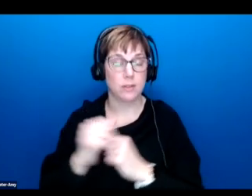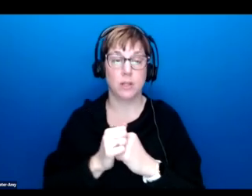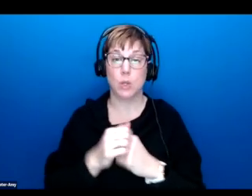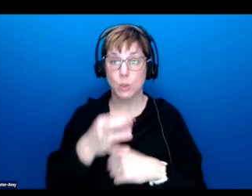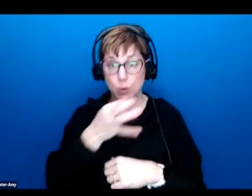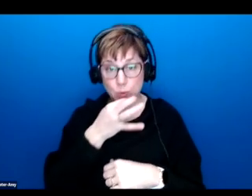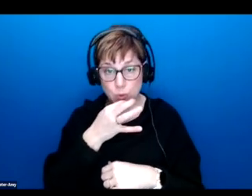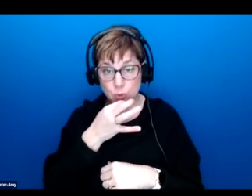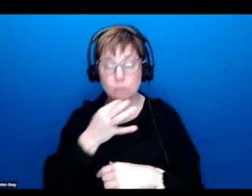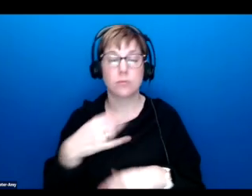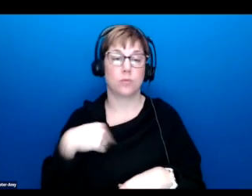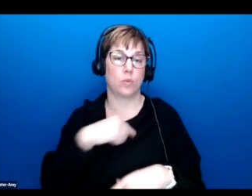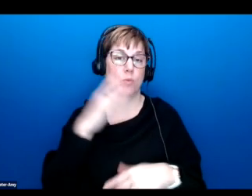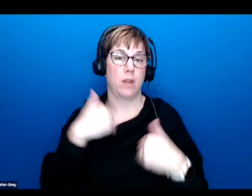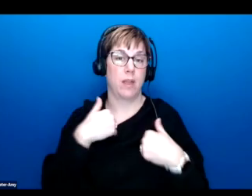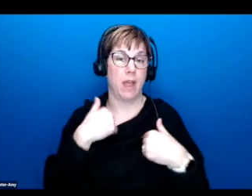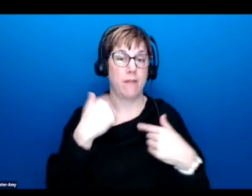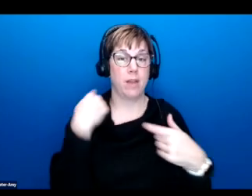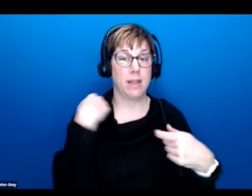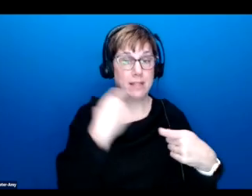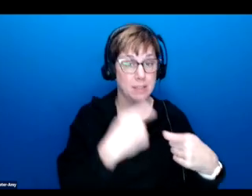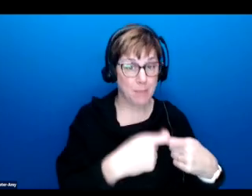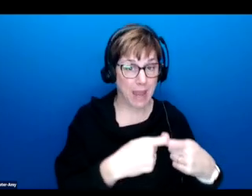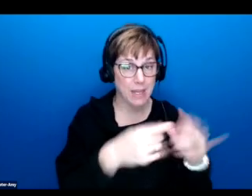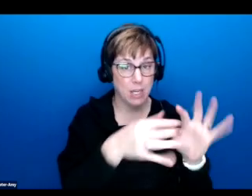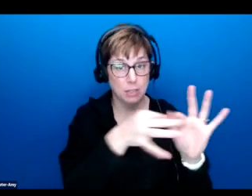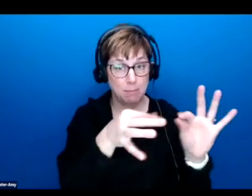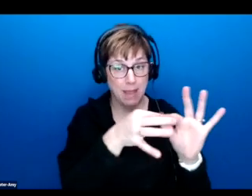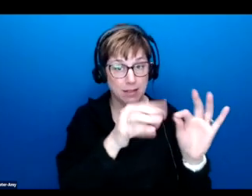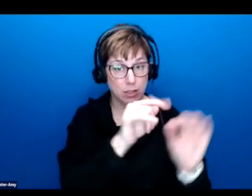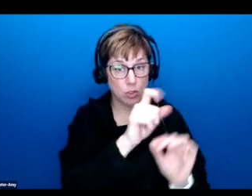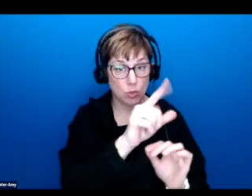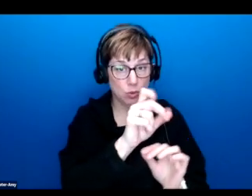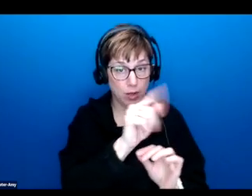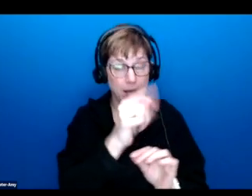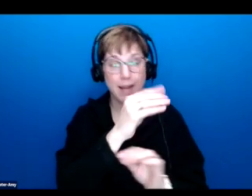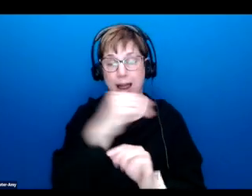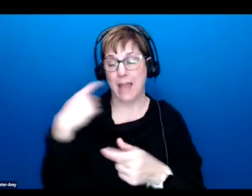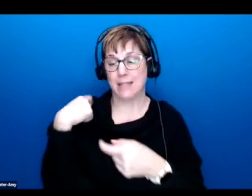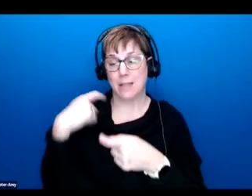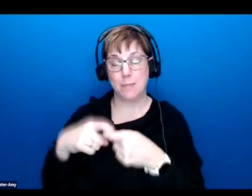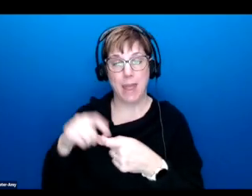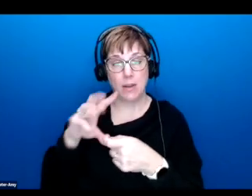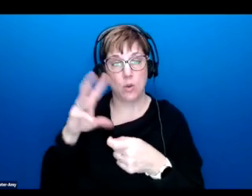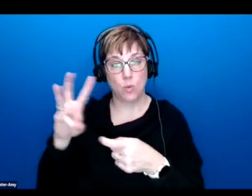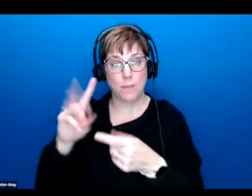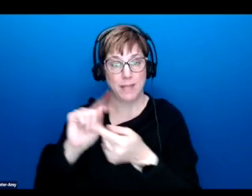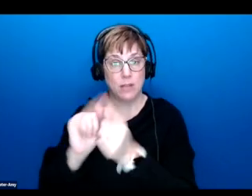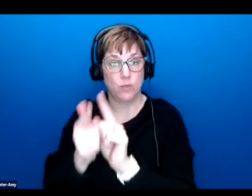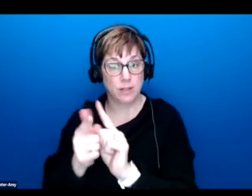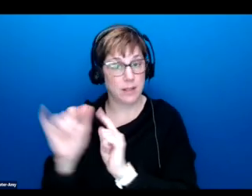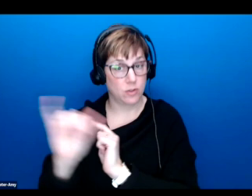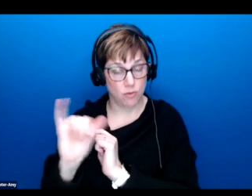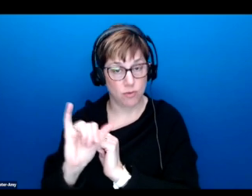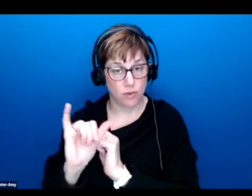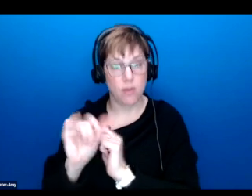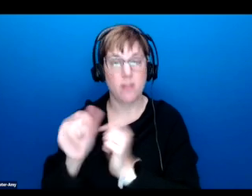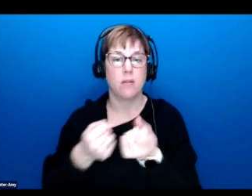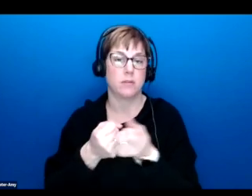having both a Spanish speaking messaging toolkit, as well as Spanish website translation, which will support our capacity